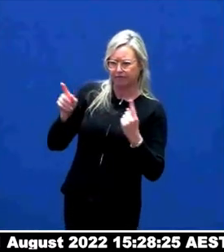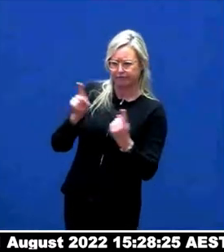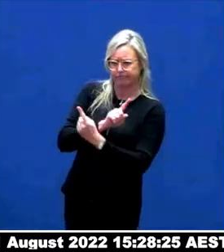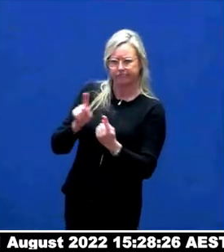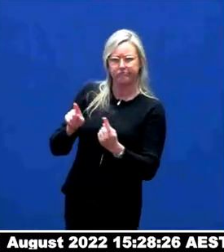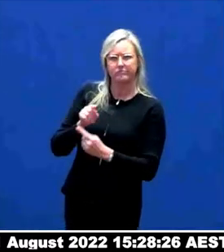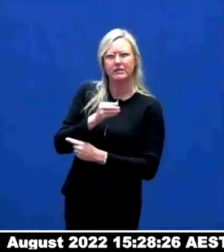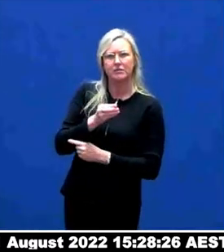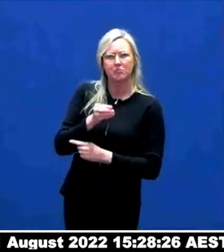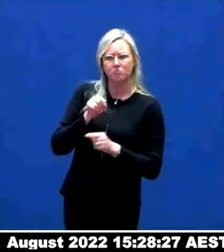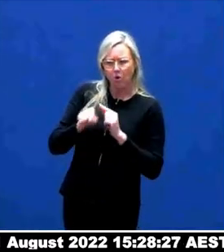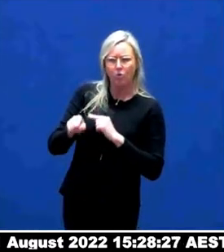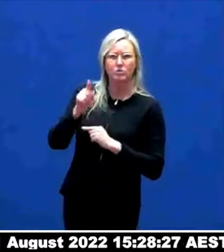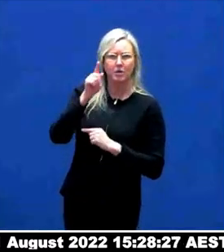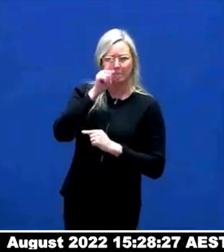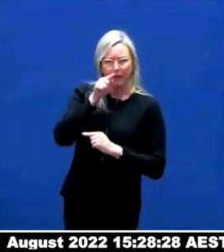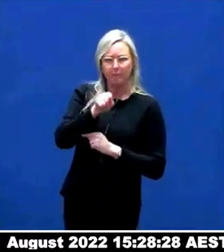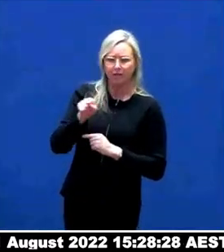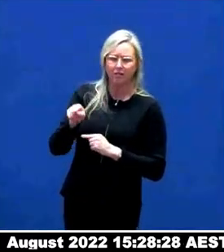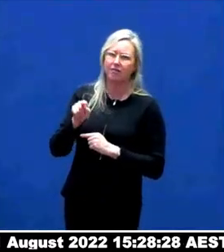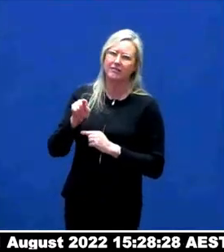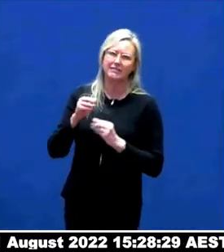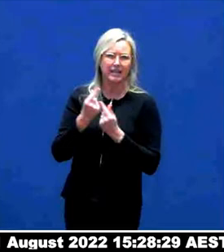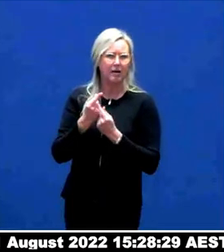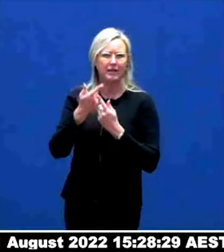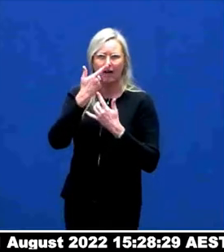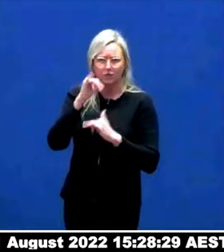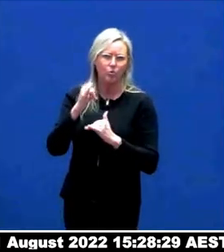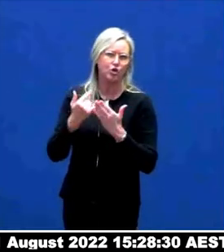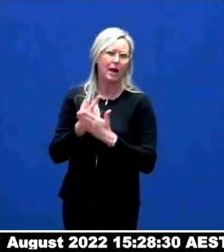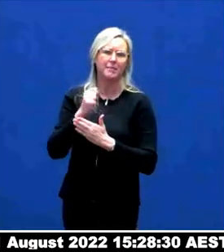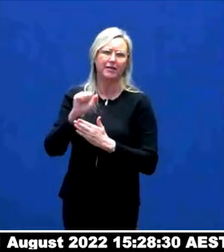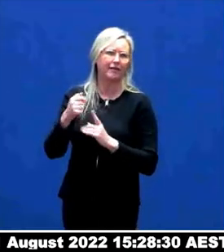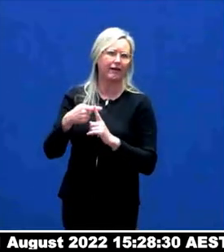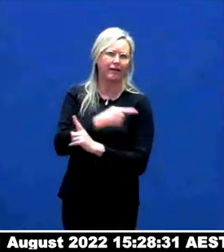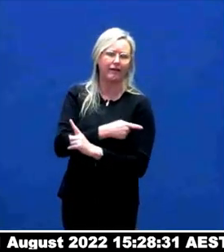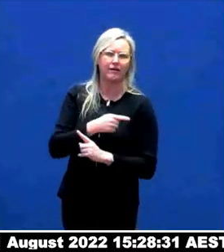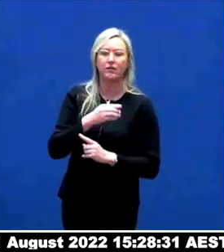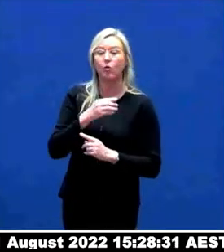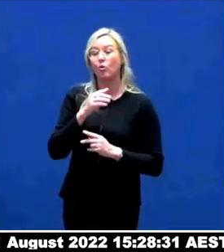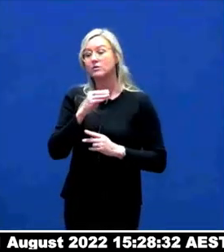been really unlucky in their family life, but a couple had heart surgery followed by